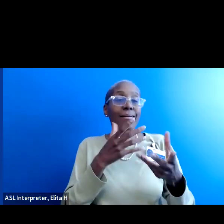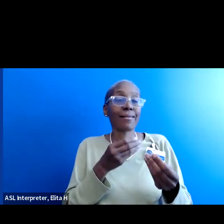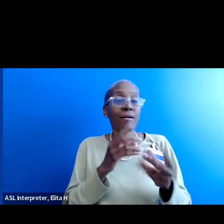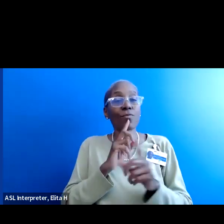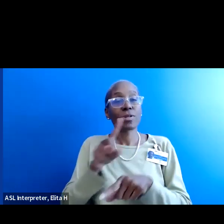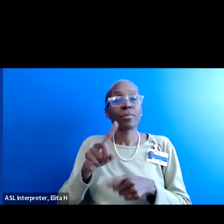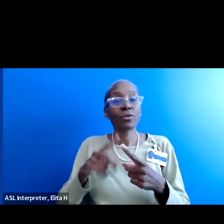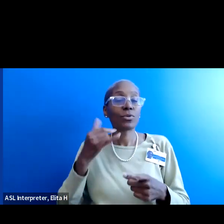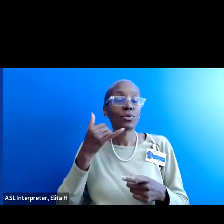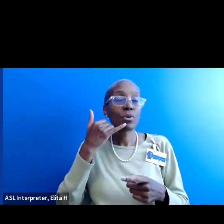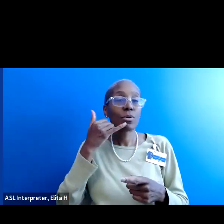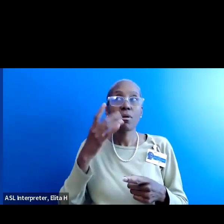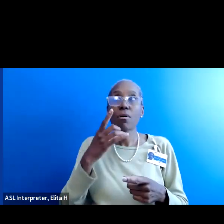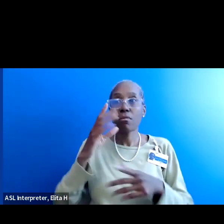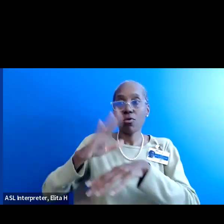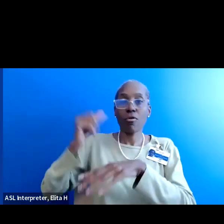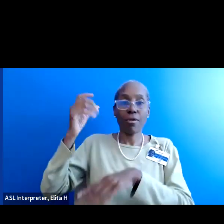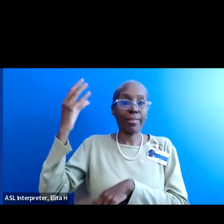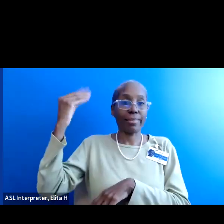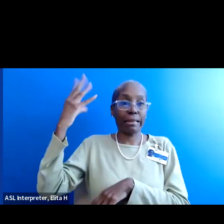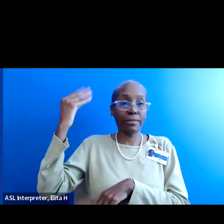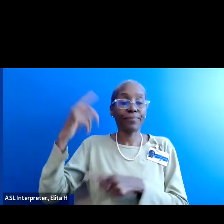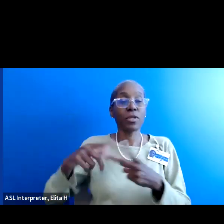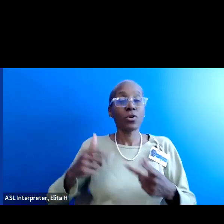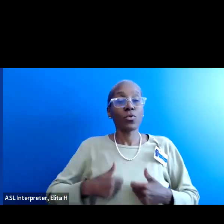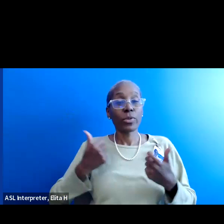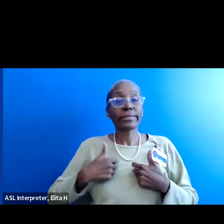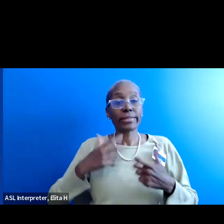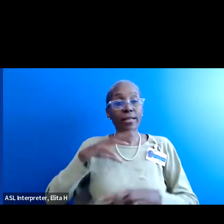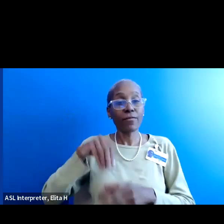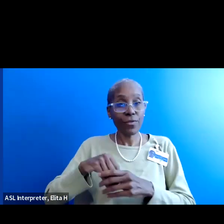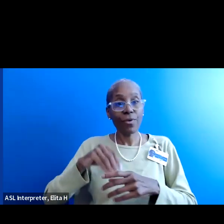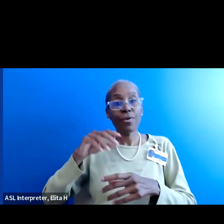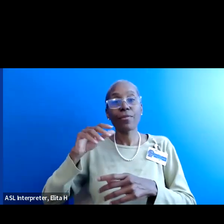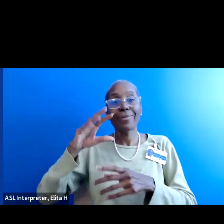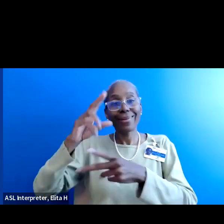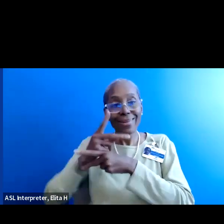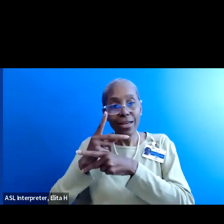call lights, resident involvement in care and daily life is encouraged.